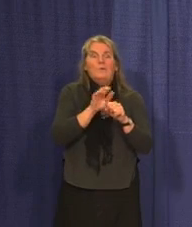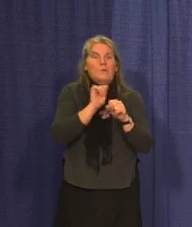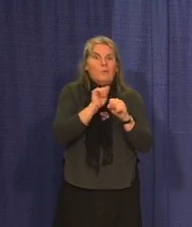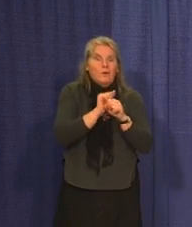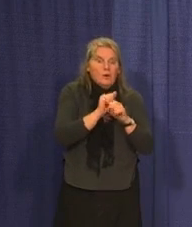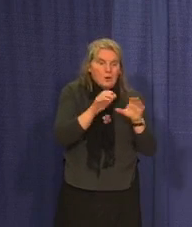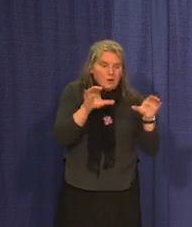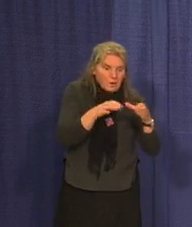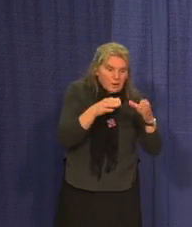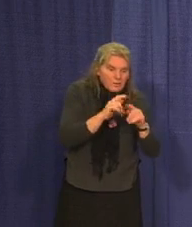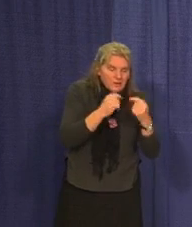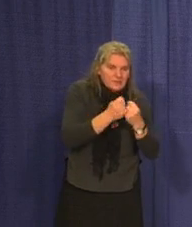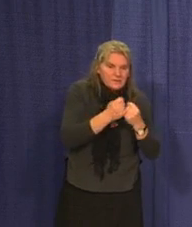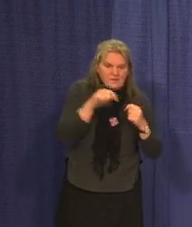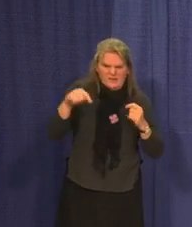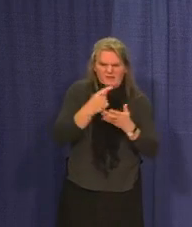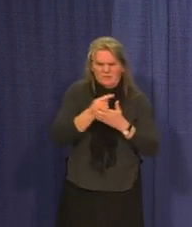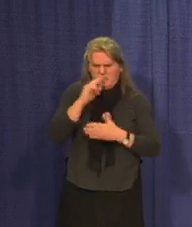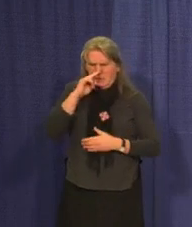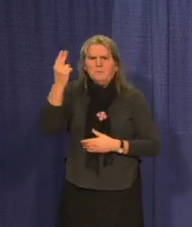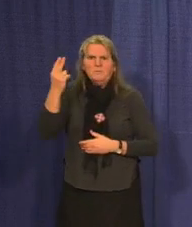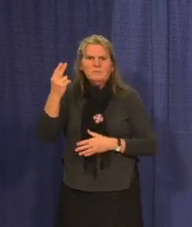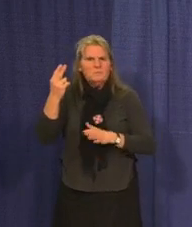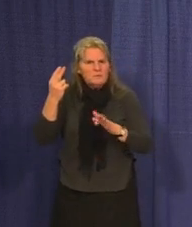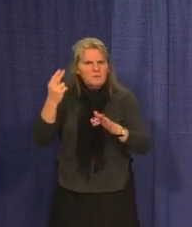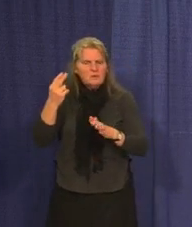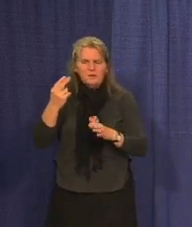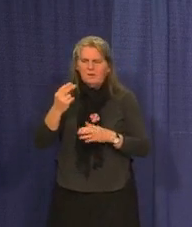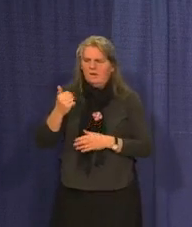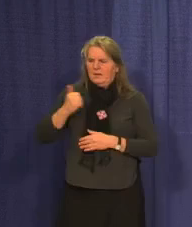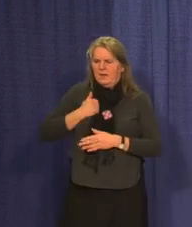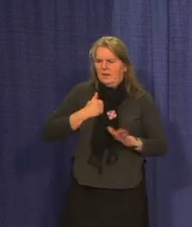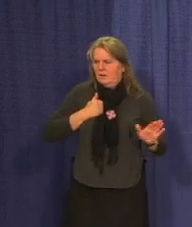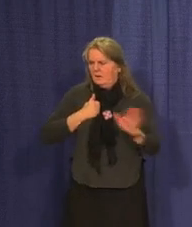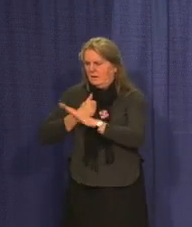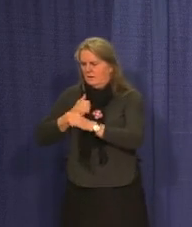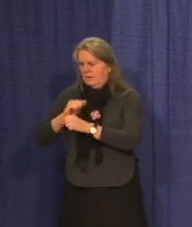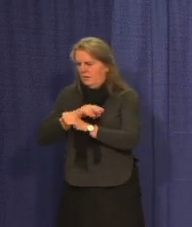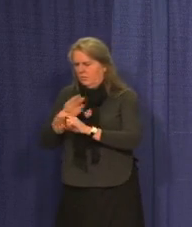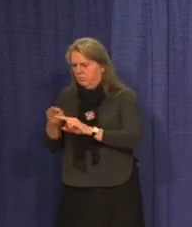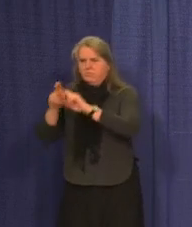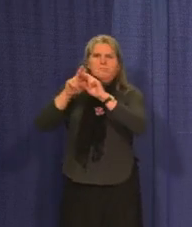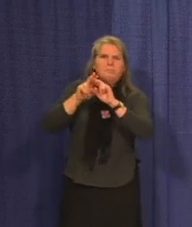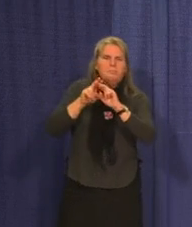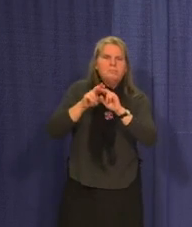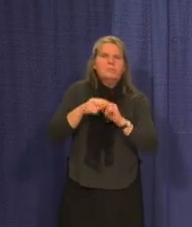daily in things COVID, this has been an unusual week. Cases surging around the